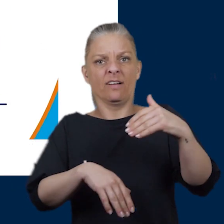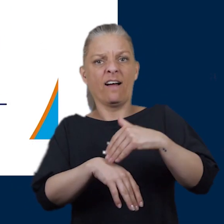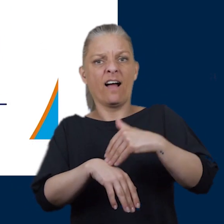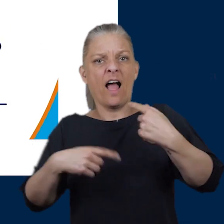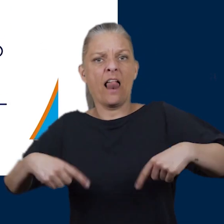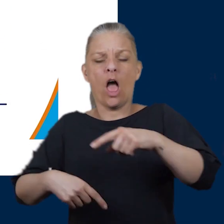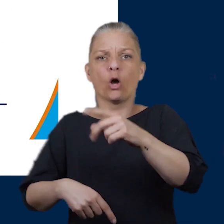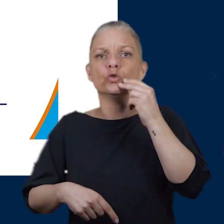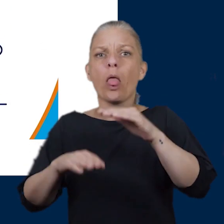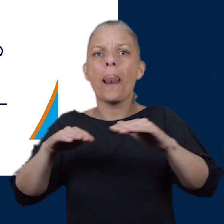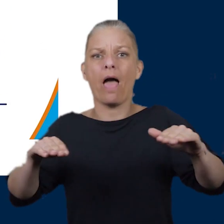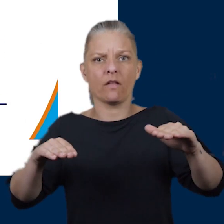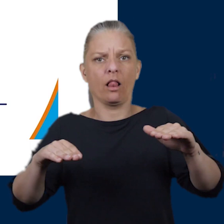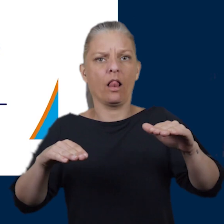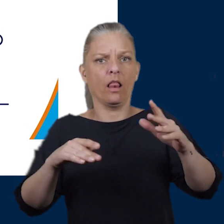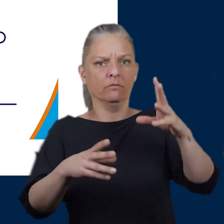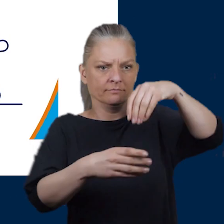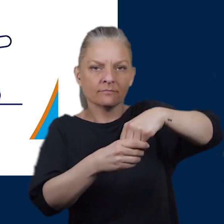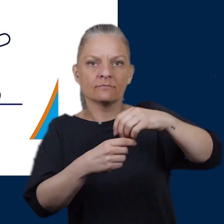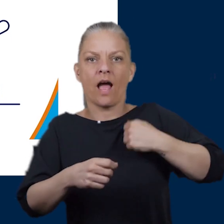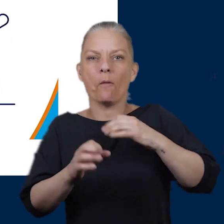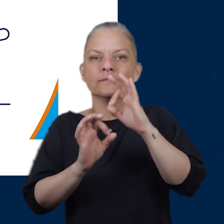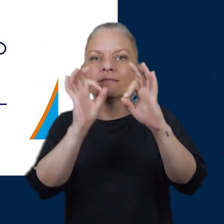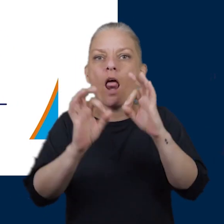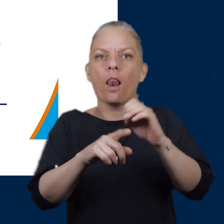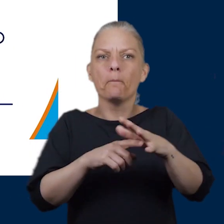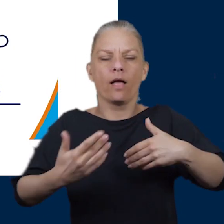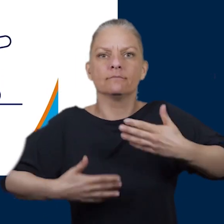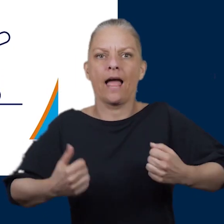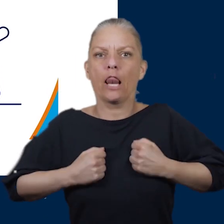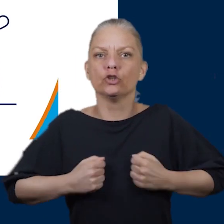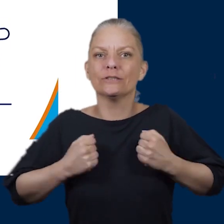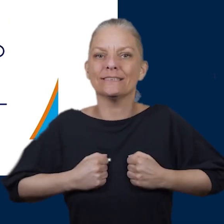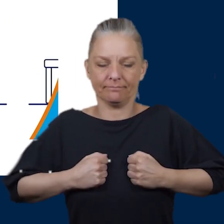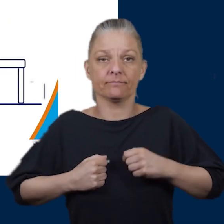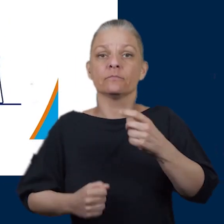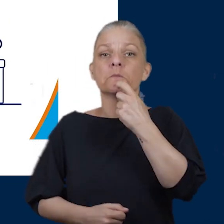in our blood to enter our cells and fuel our bodies. When you have type 2 diabetes